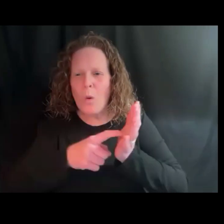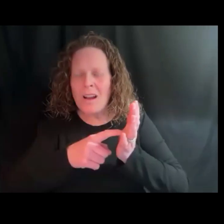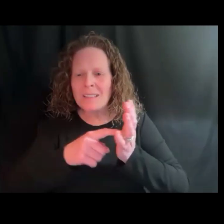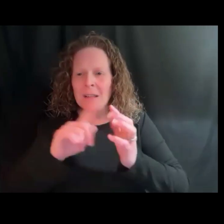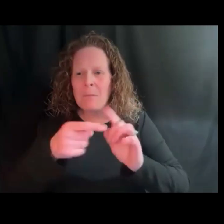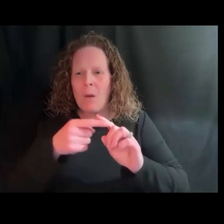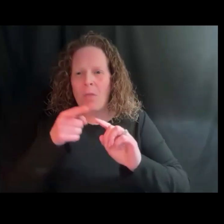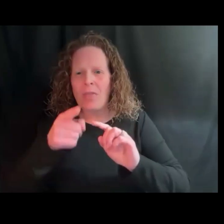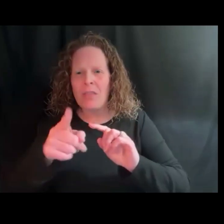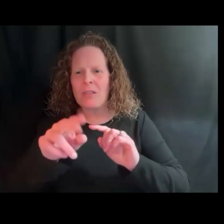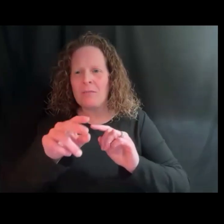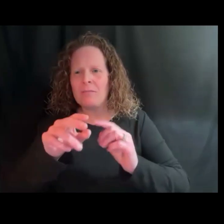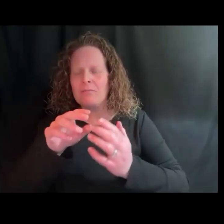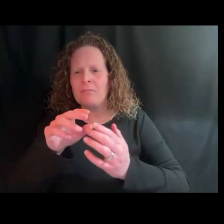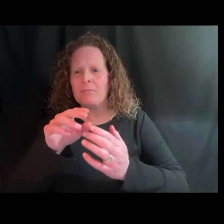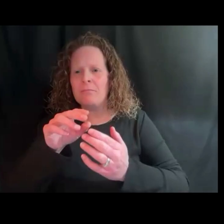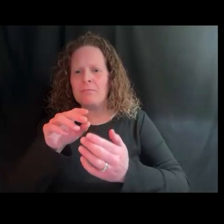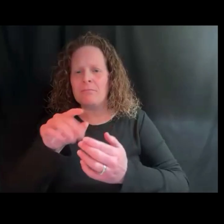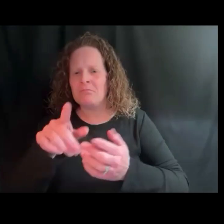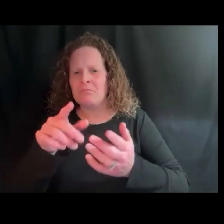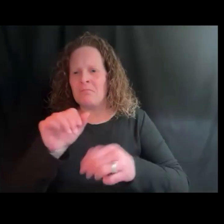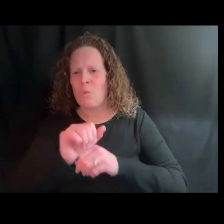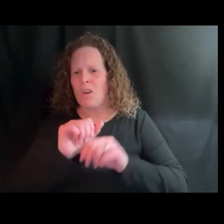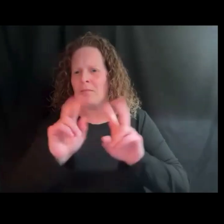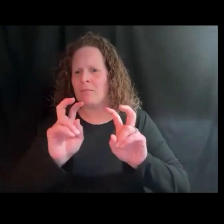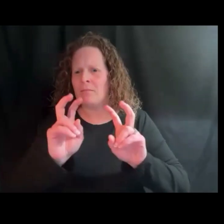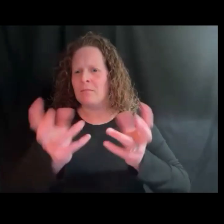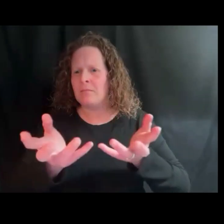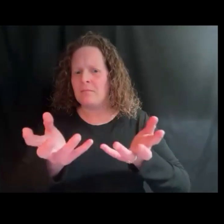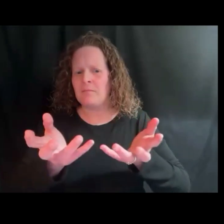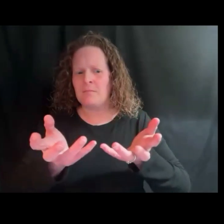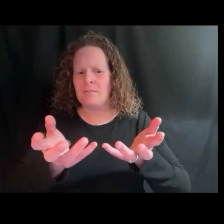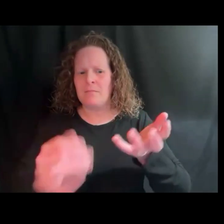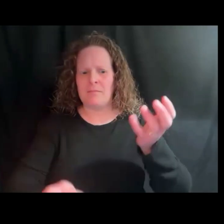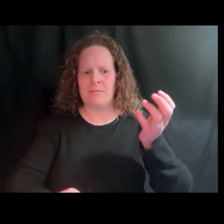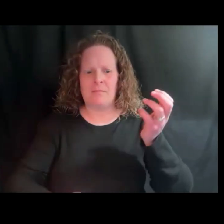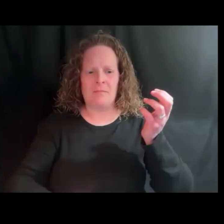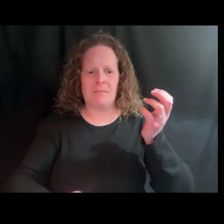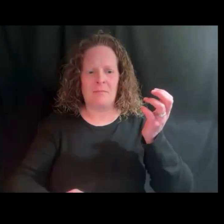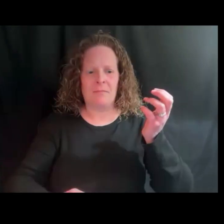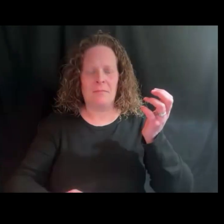to see that. What do you notice that's different